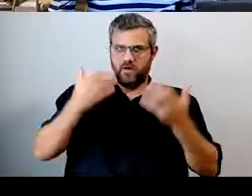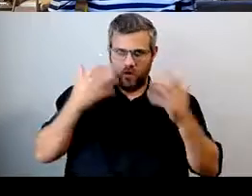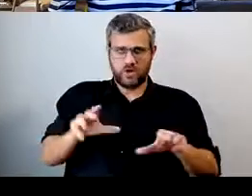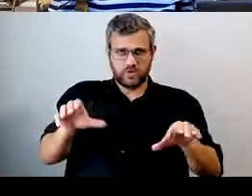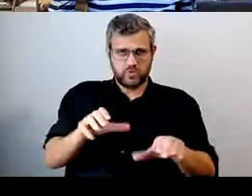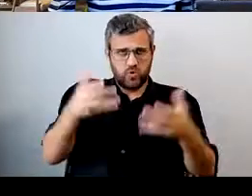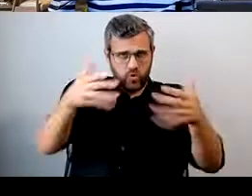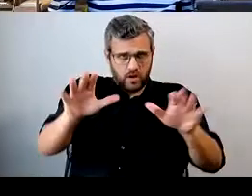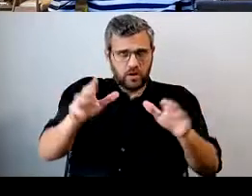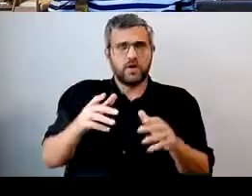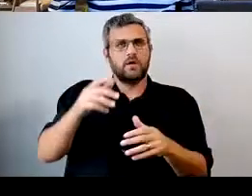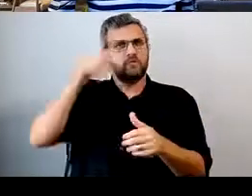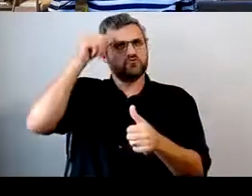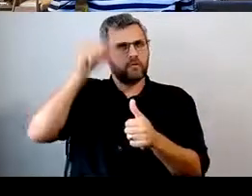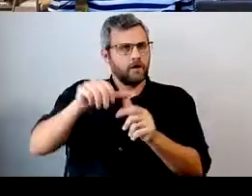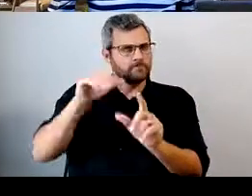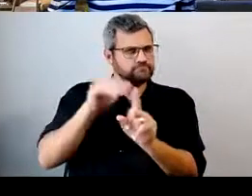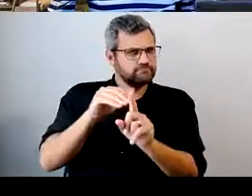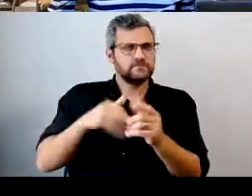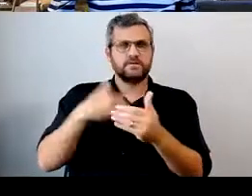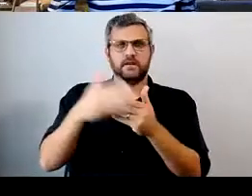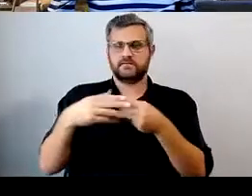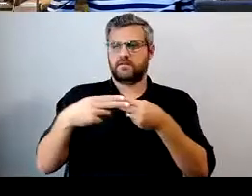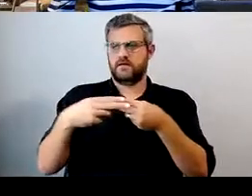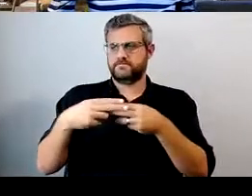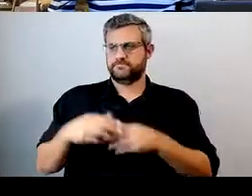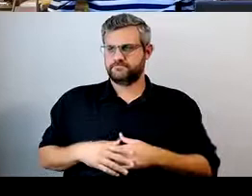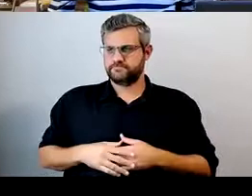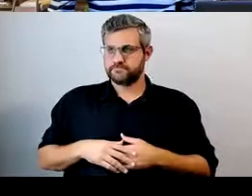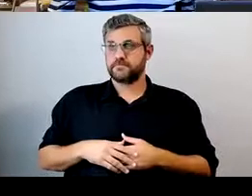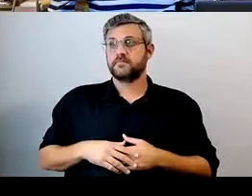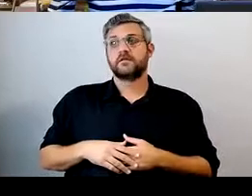But just as a reminder, you can go to the next slide. And again, for comprehension,